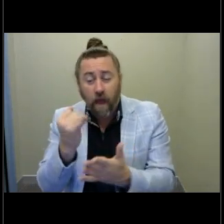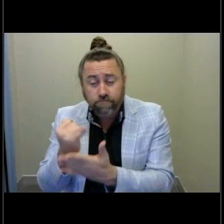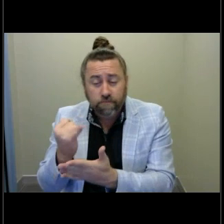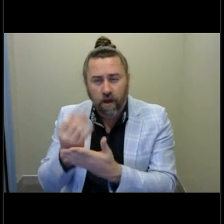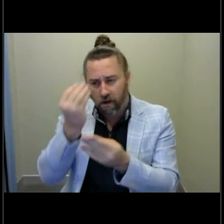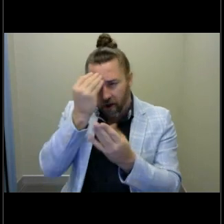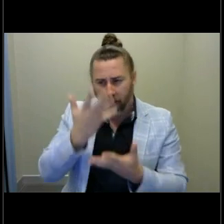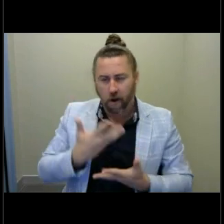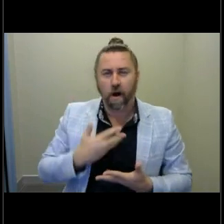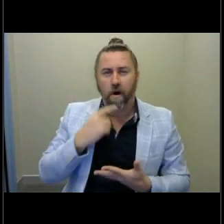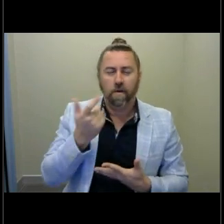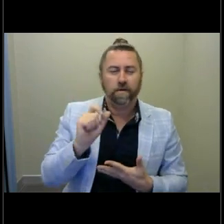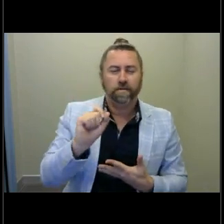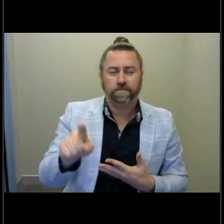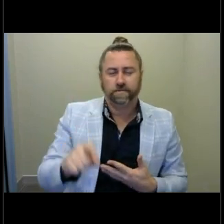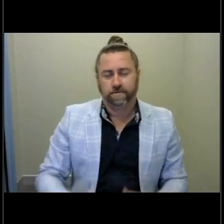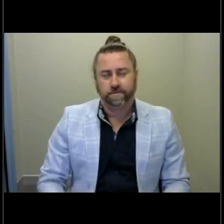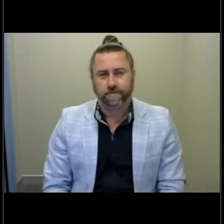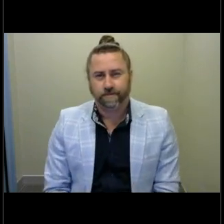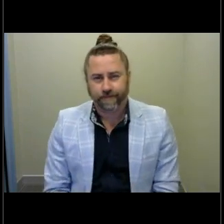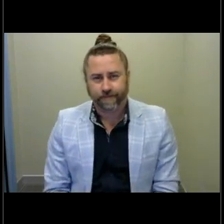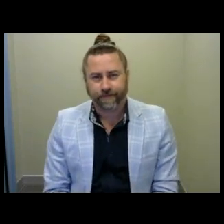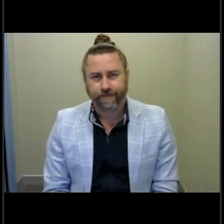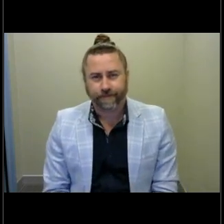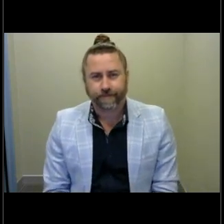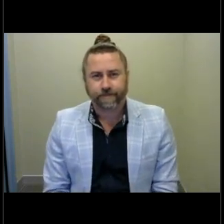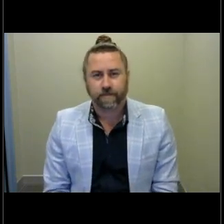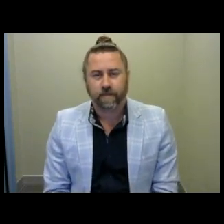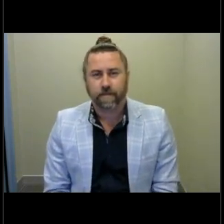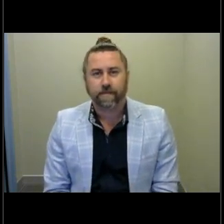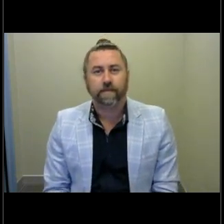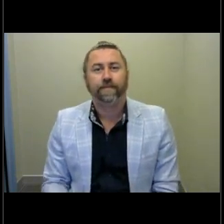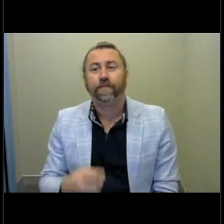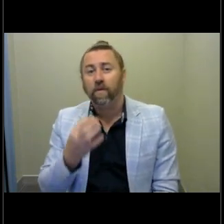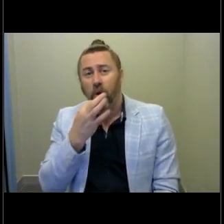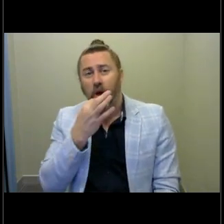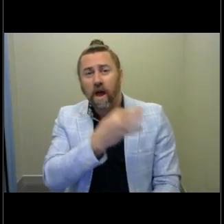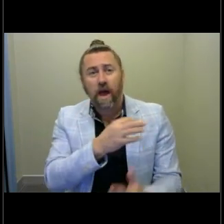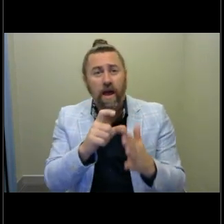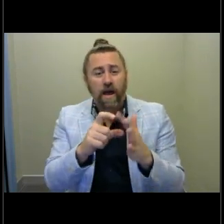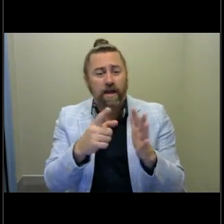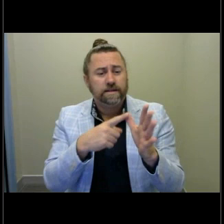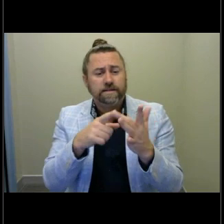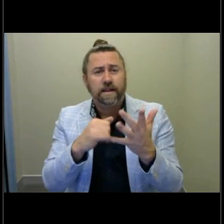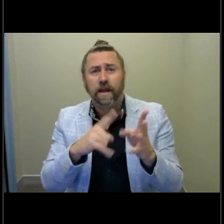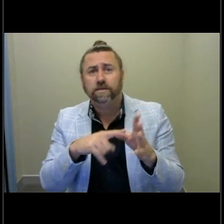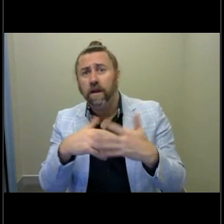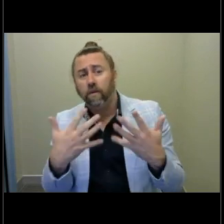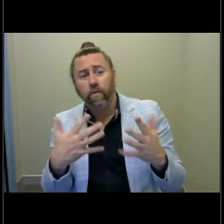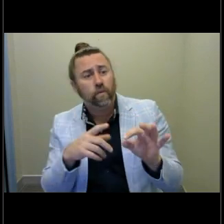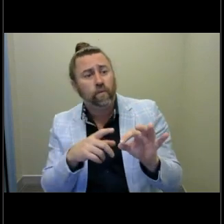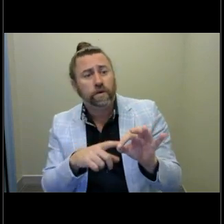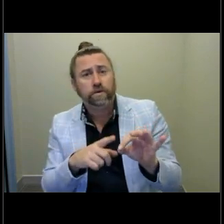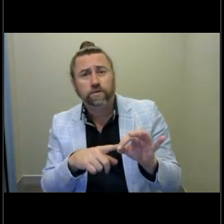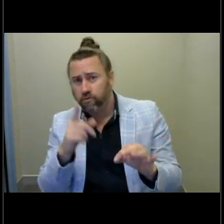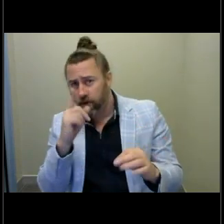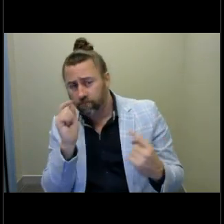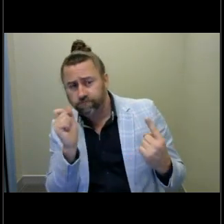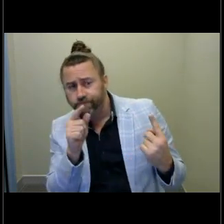If you would like to ask Daisy any questions, she is open to taking questions along the way.